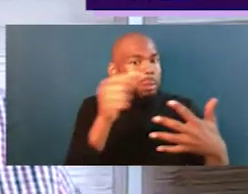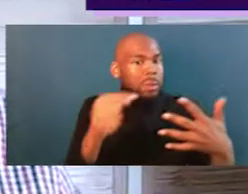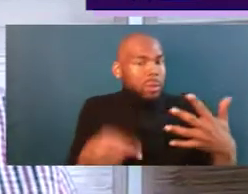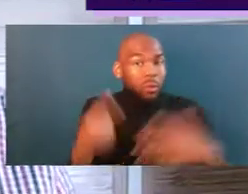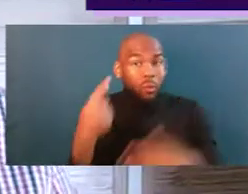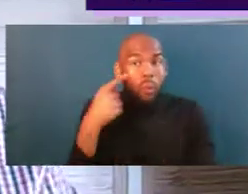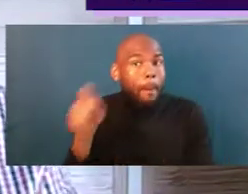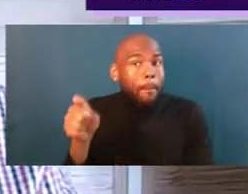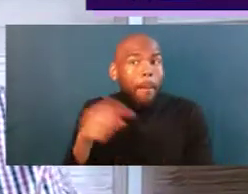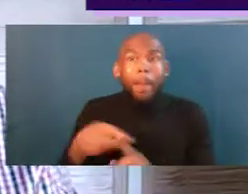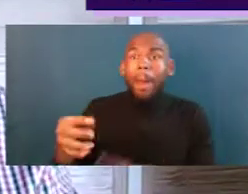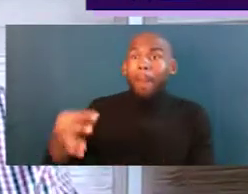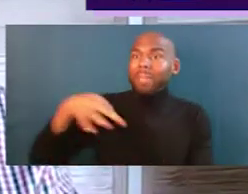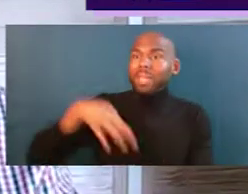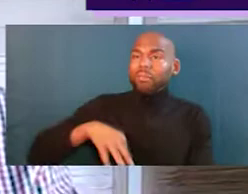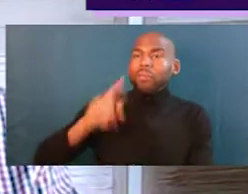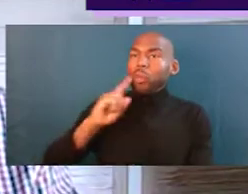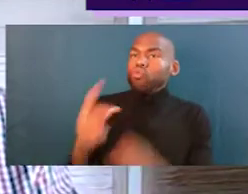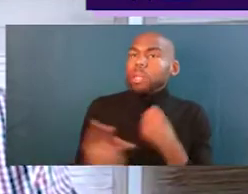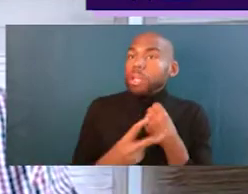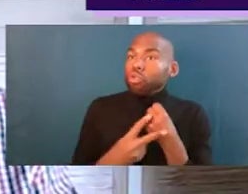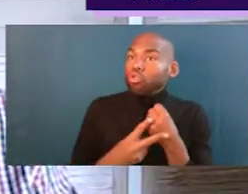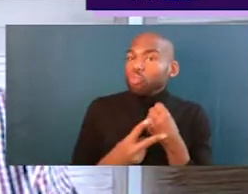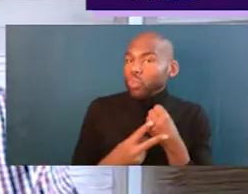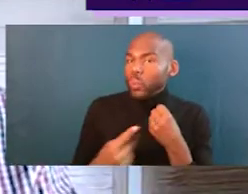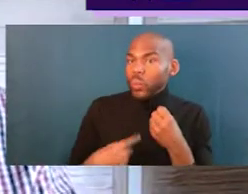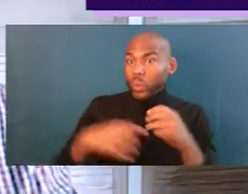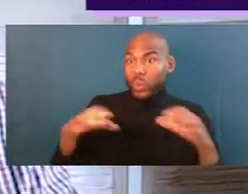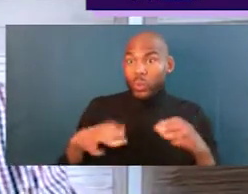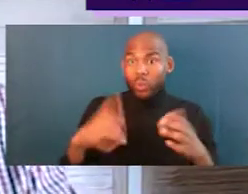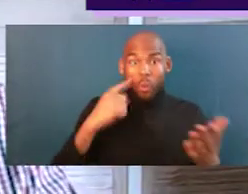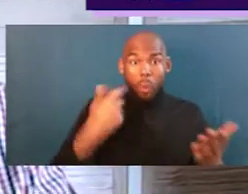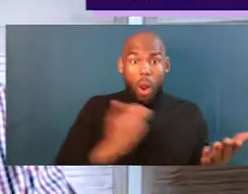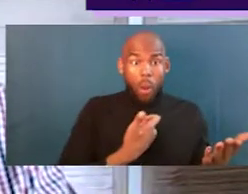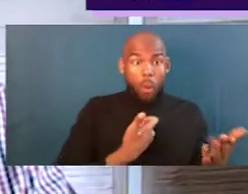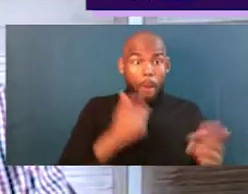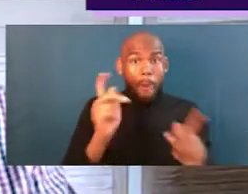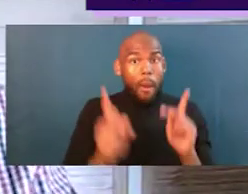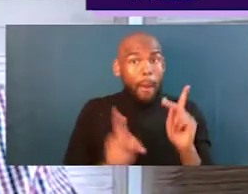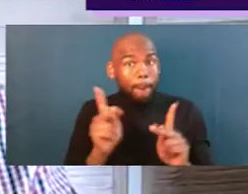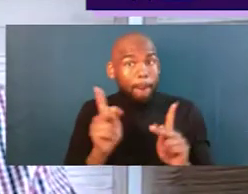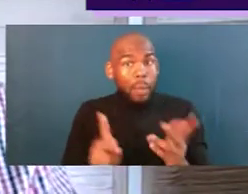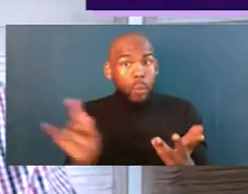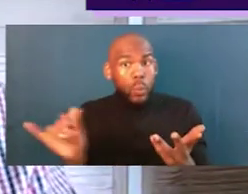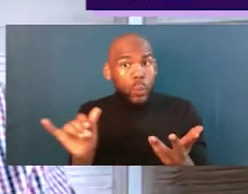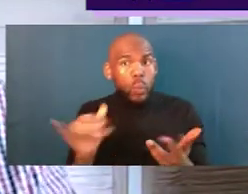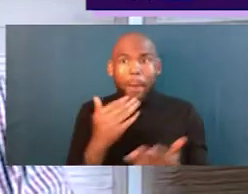also a benefit in terms of retention, we do this for our own people too, so we're better